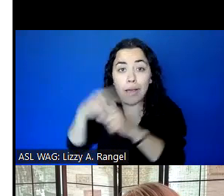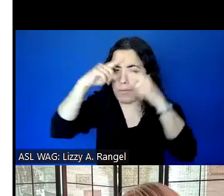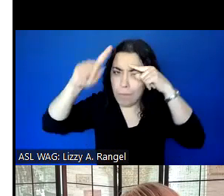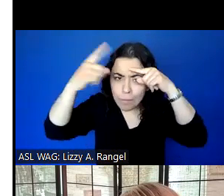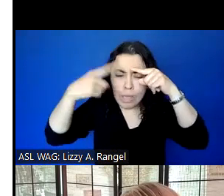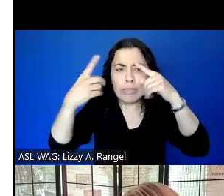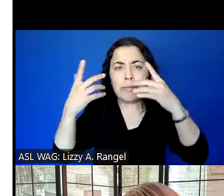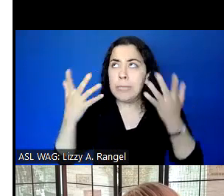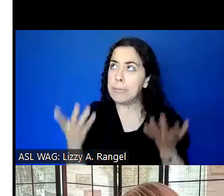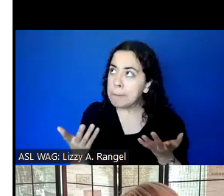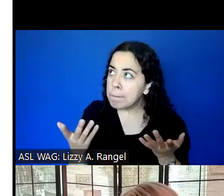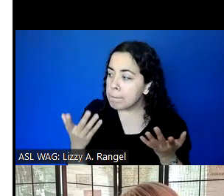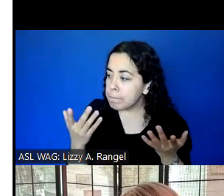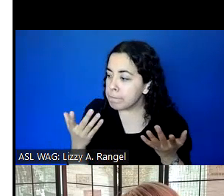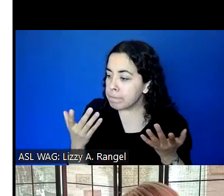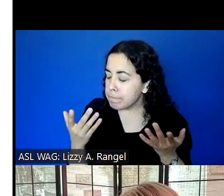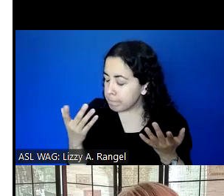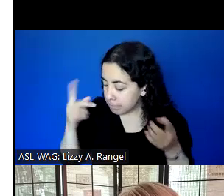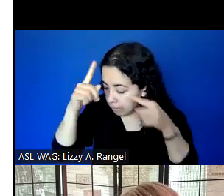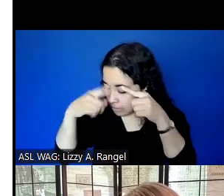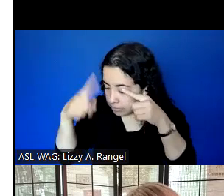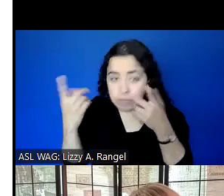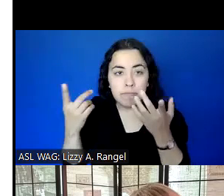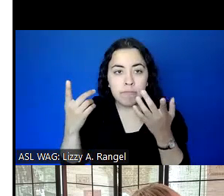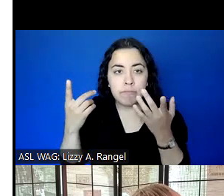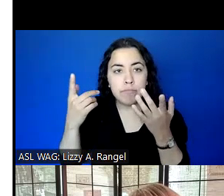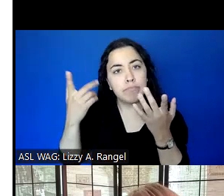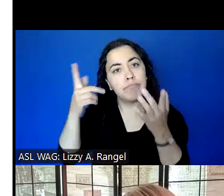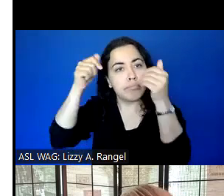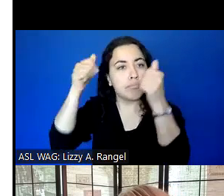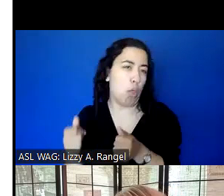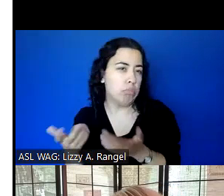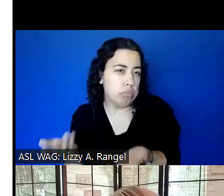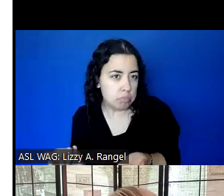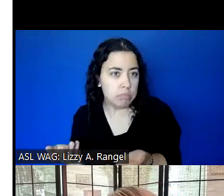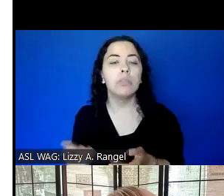we help individuals who are in noisy environments as well as our Deaf or